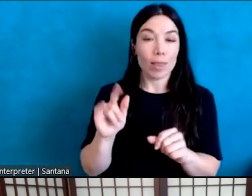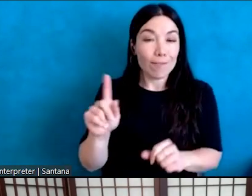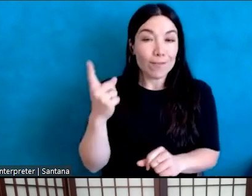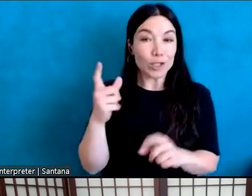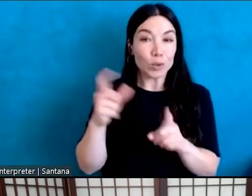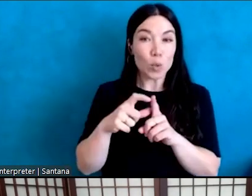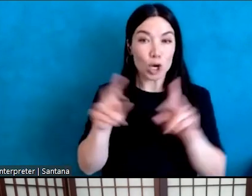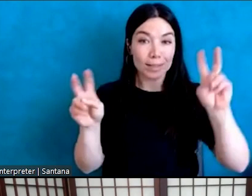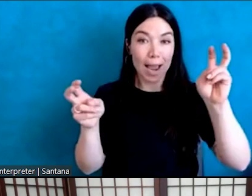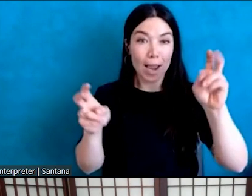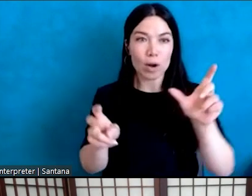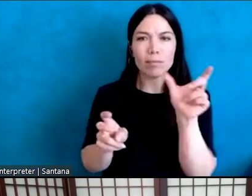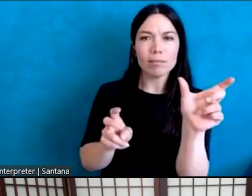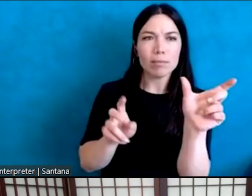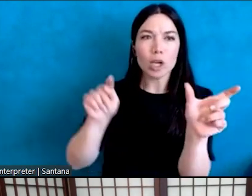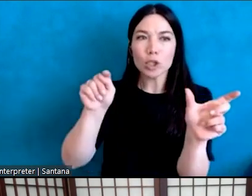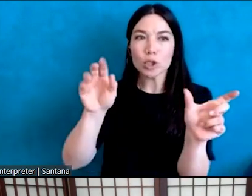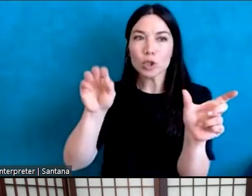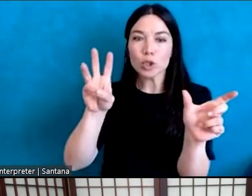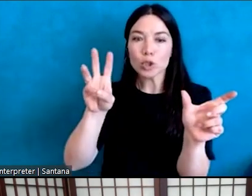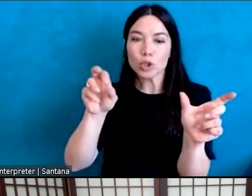I'm not giving the final indigenous relational approach. Rather,